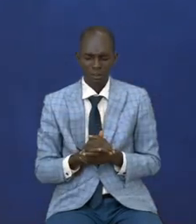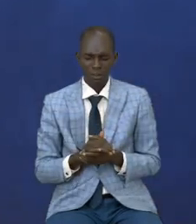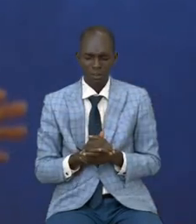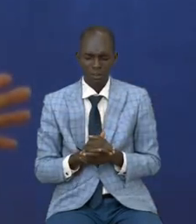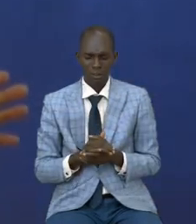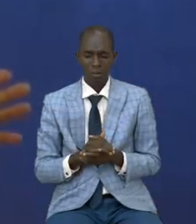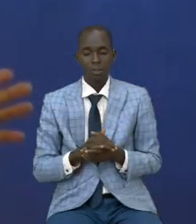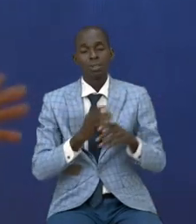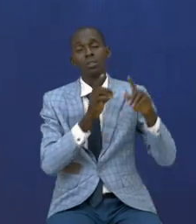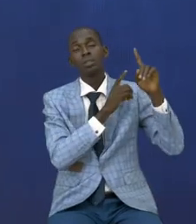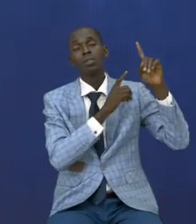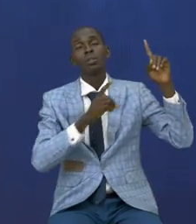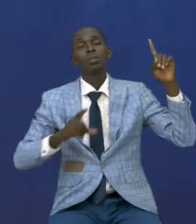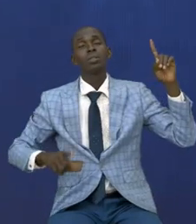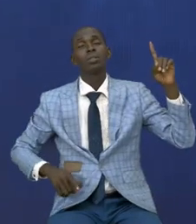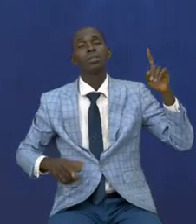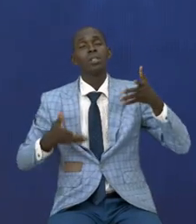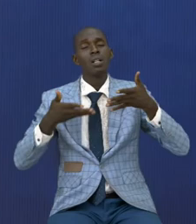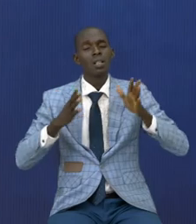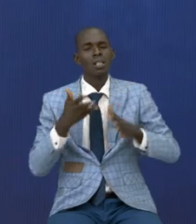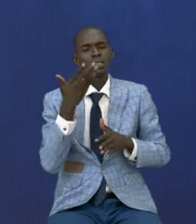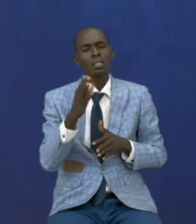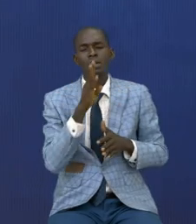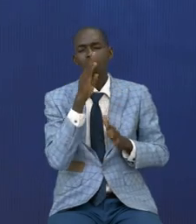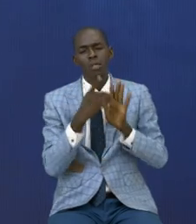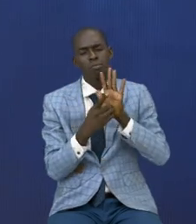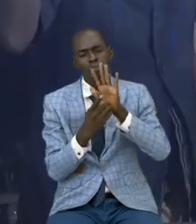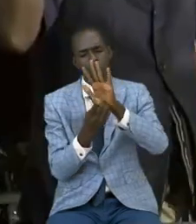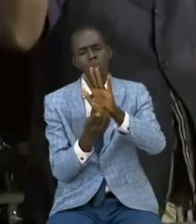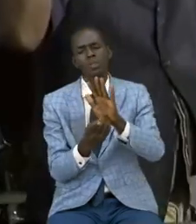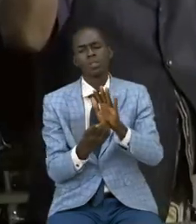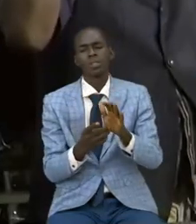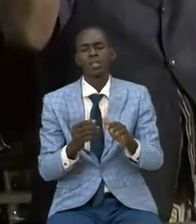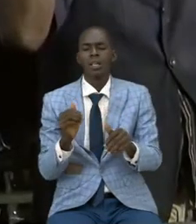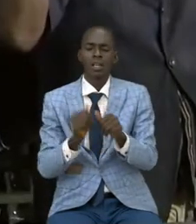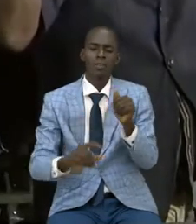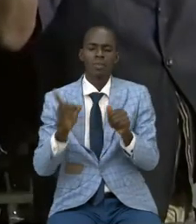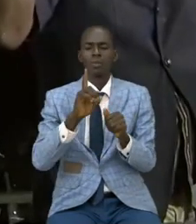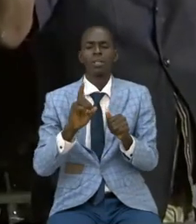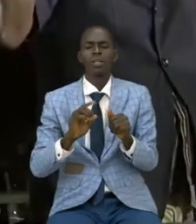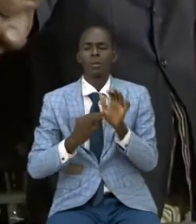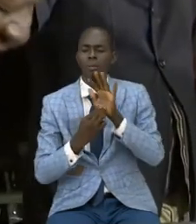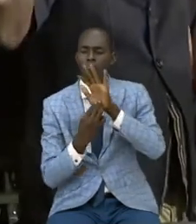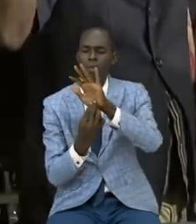lord let there be demonstration everywhere manifestation everywhere